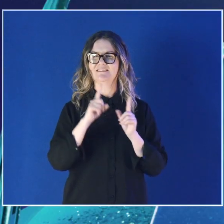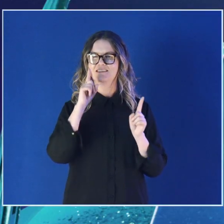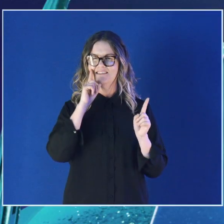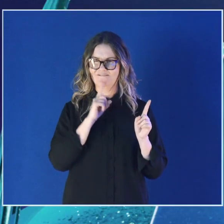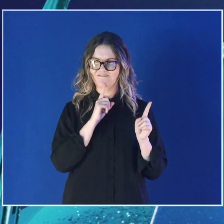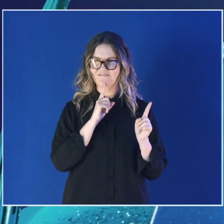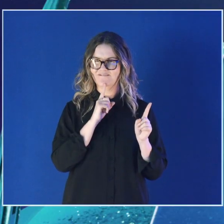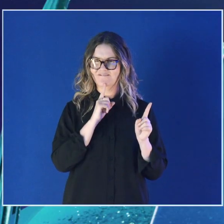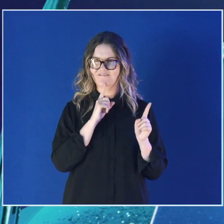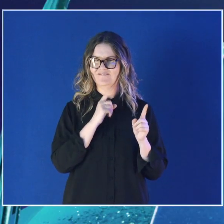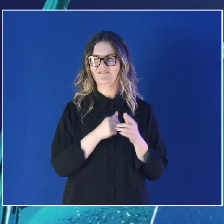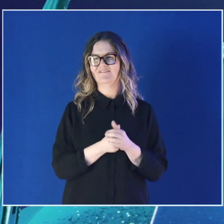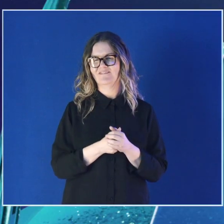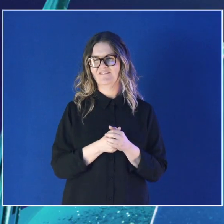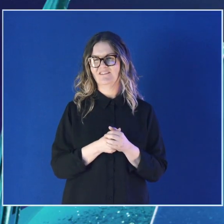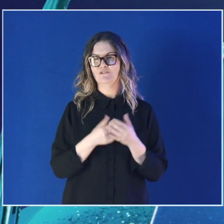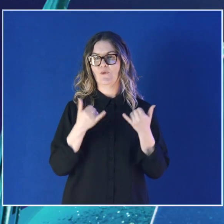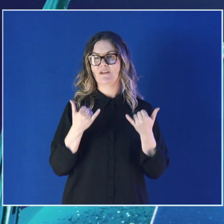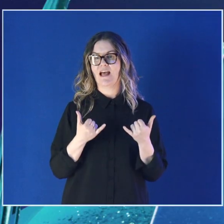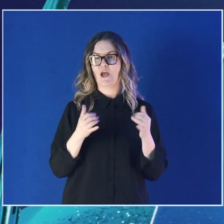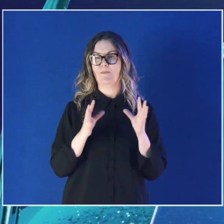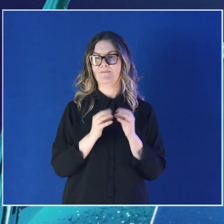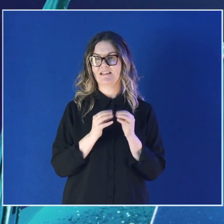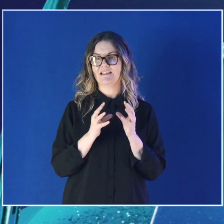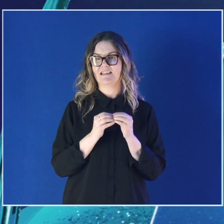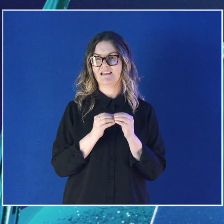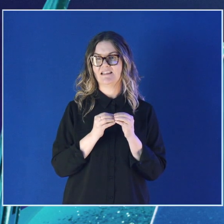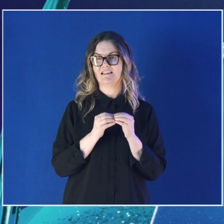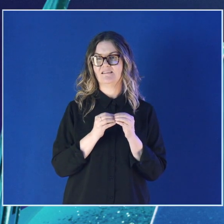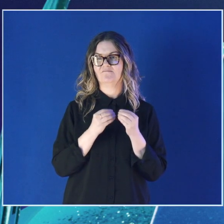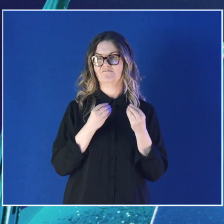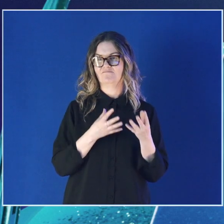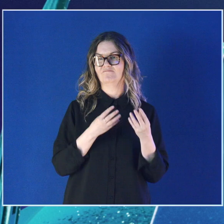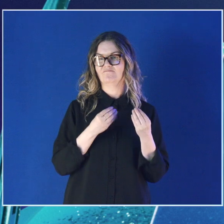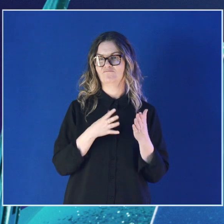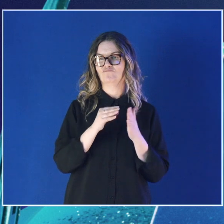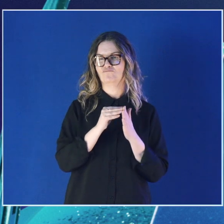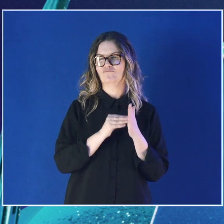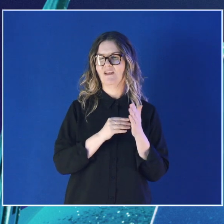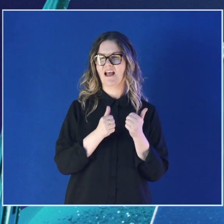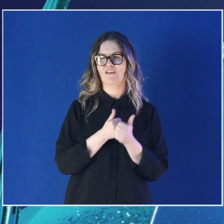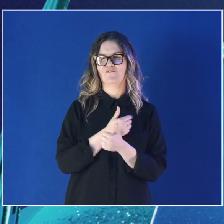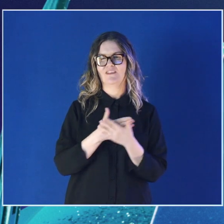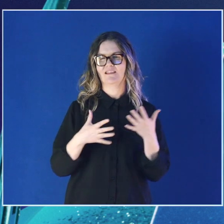Facilitator, meeting, recap, copilot, all of it. It really makes a huge difference.